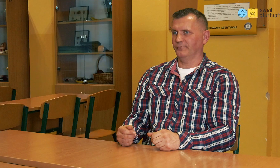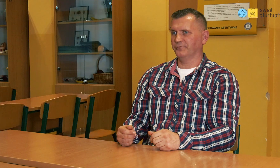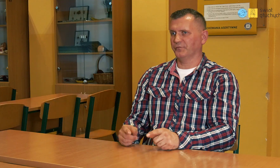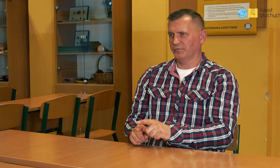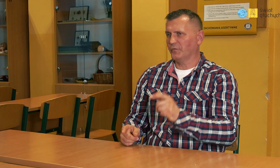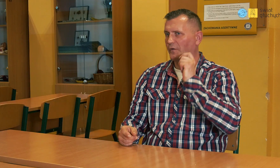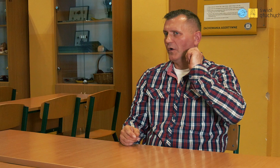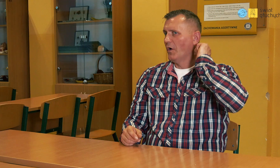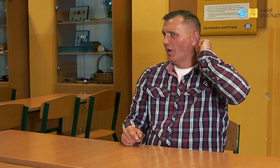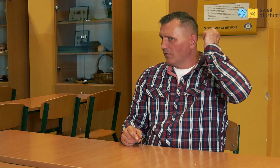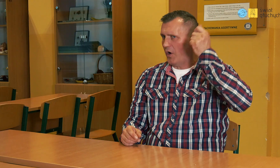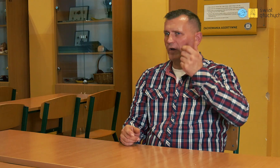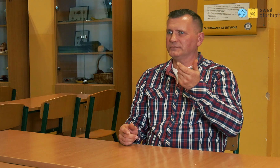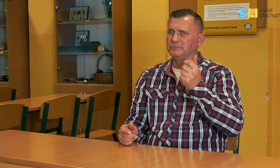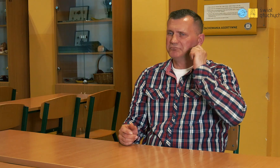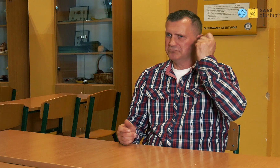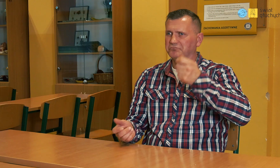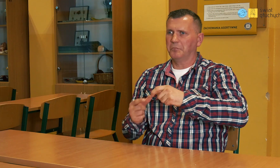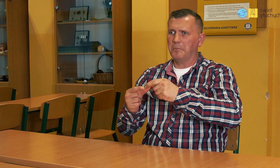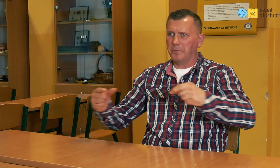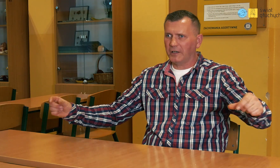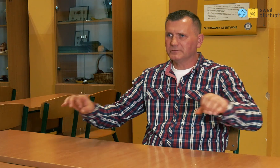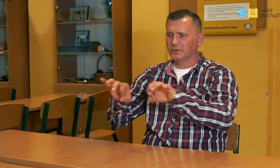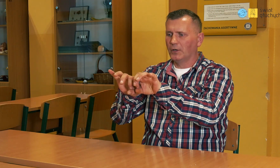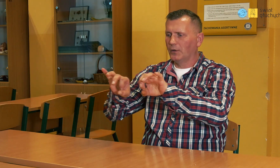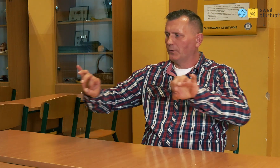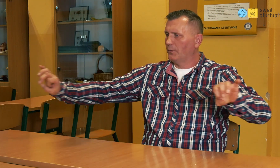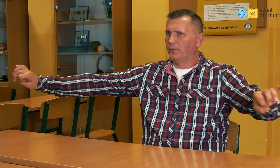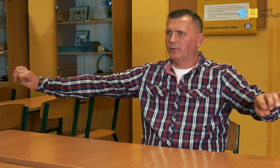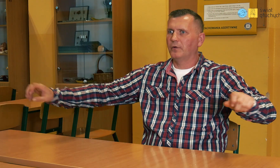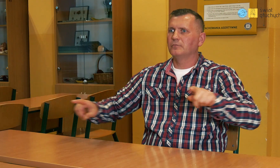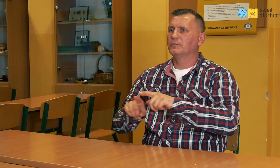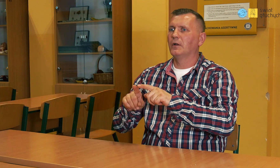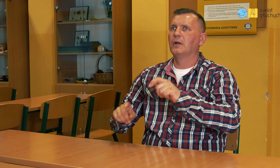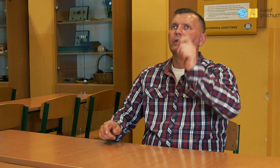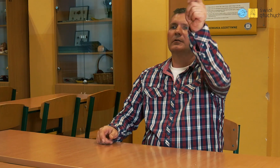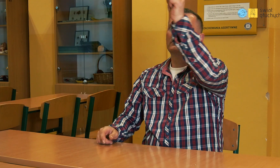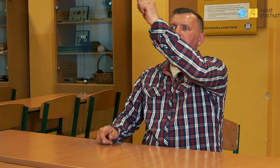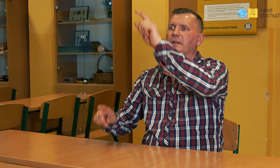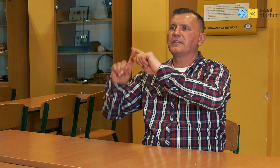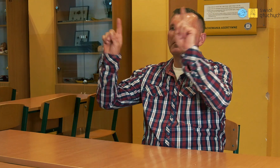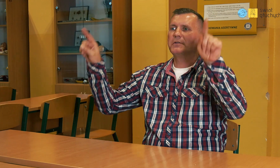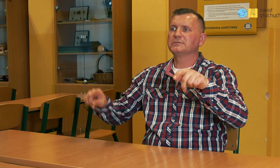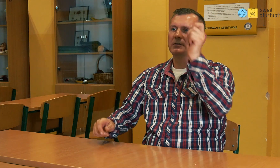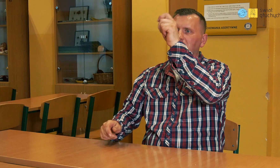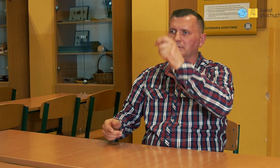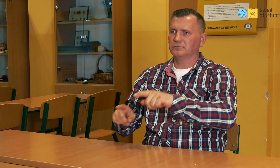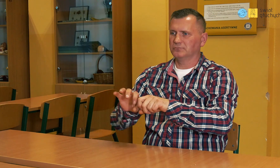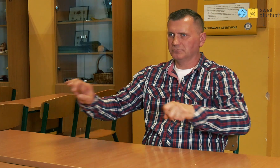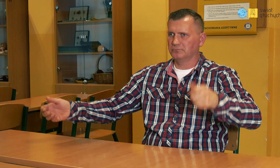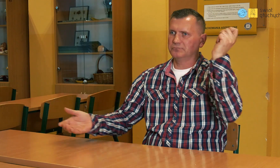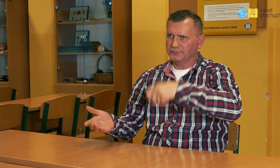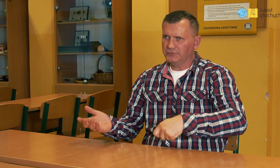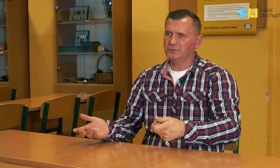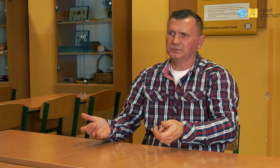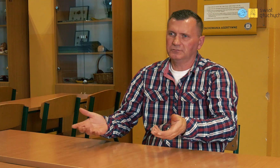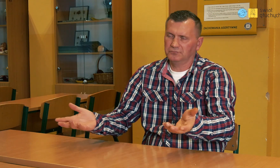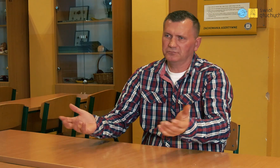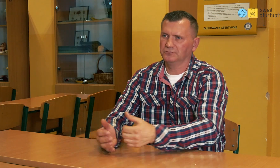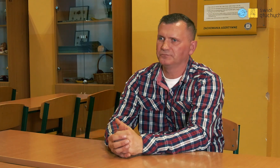Where I went to school, they pulled hair, pulled ears, and hit hands with a pointer on the board.